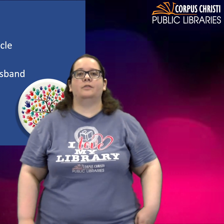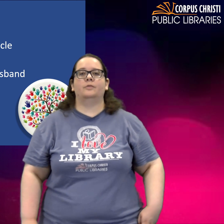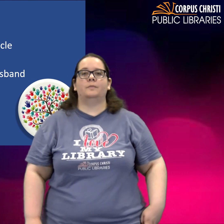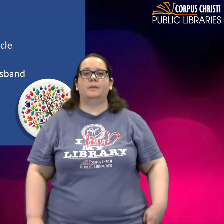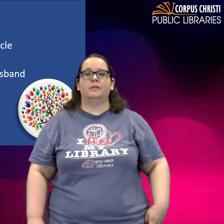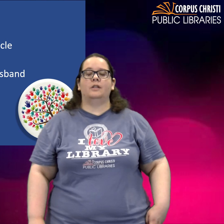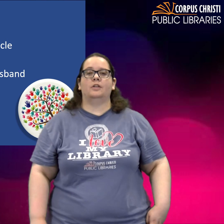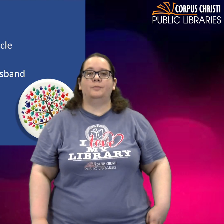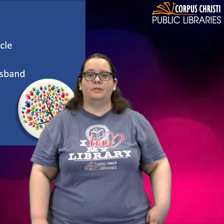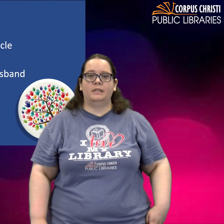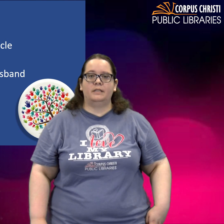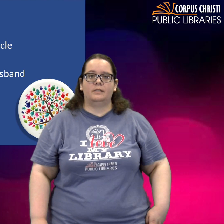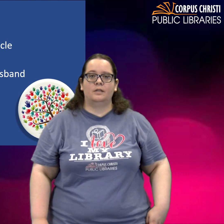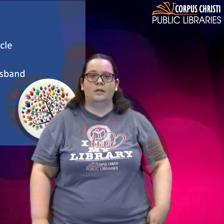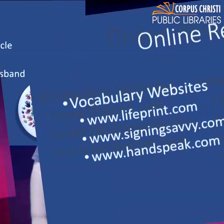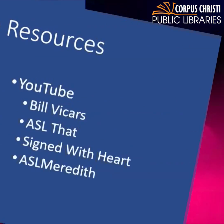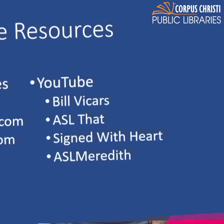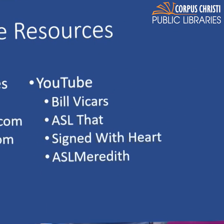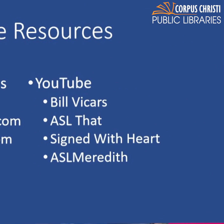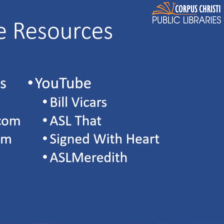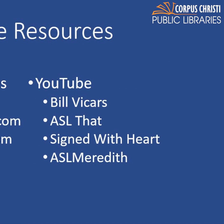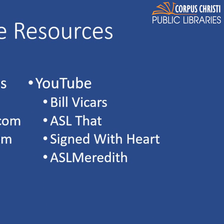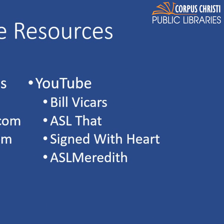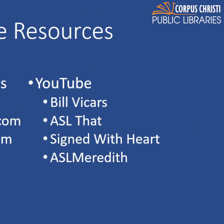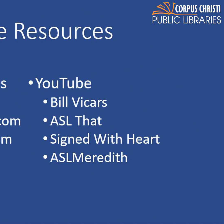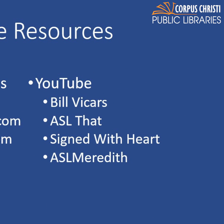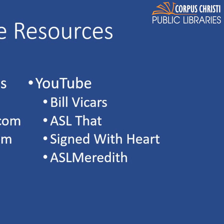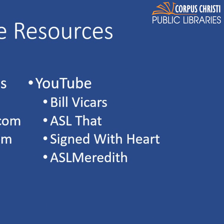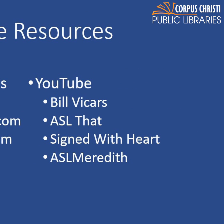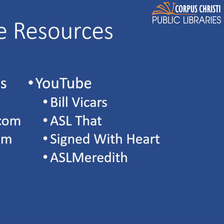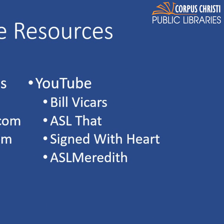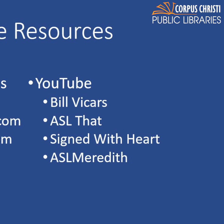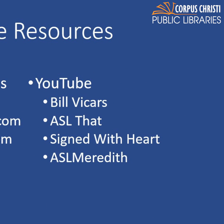important people in our communities, which is why you might want to check out some of these